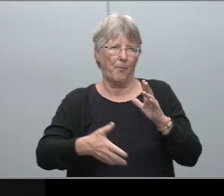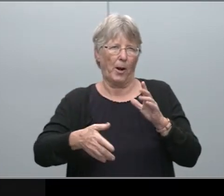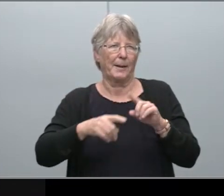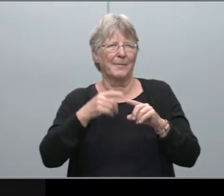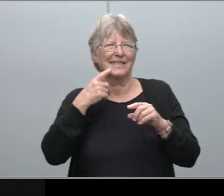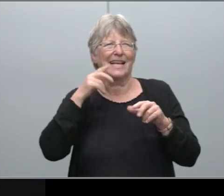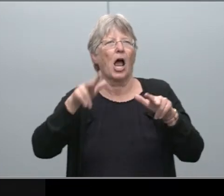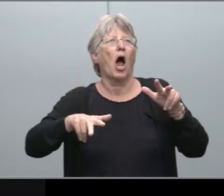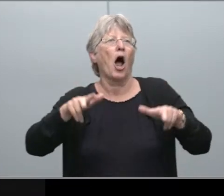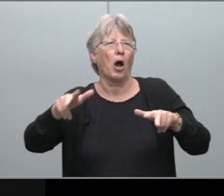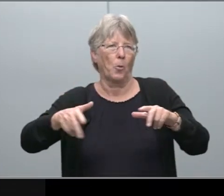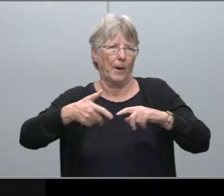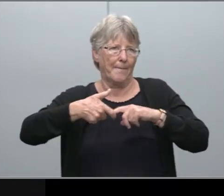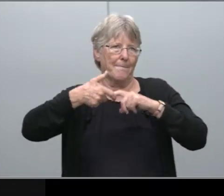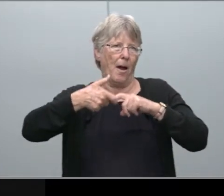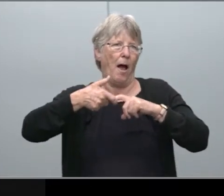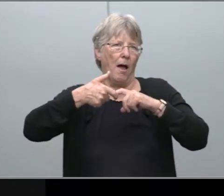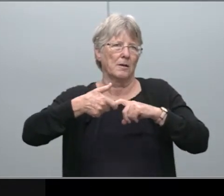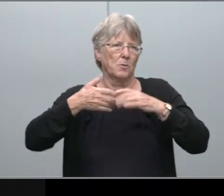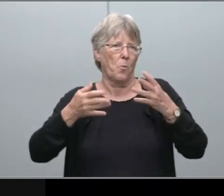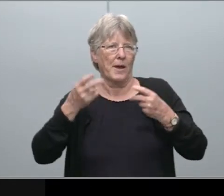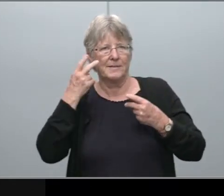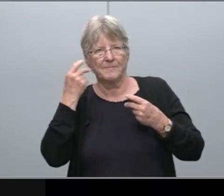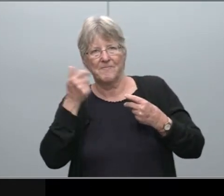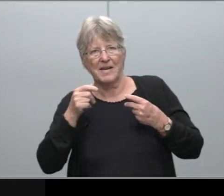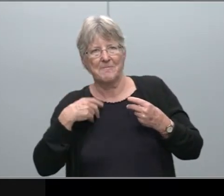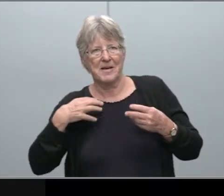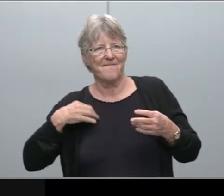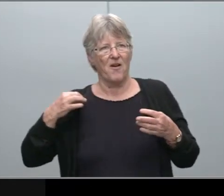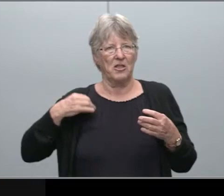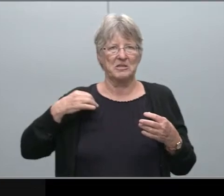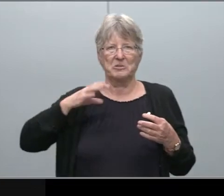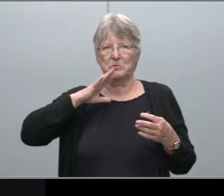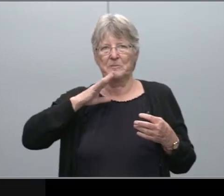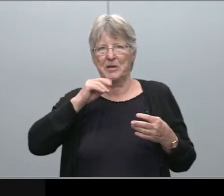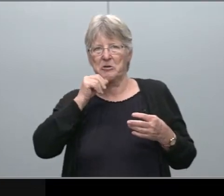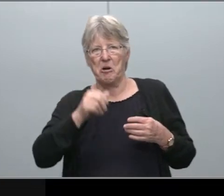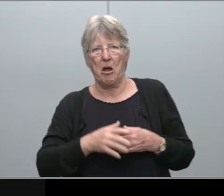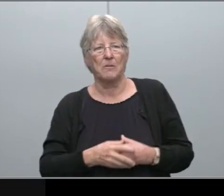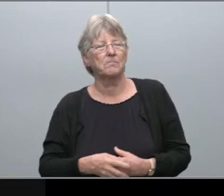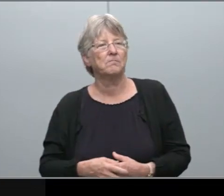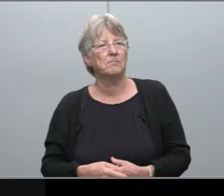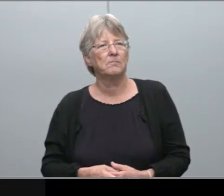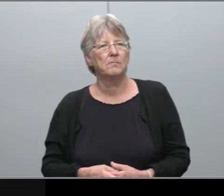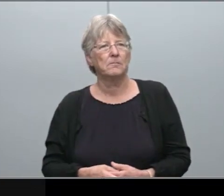If you are on YouTube, we hope that you joined in as well. We would love to come back.